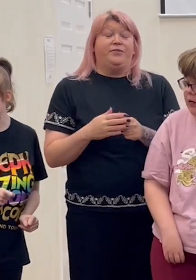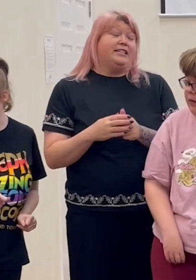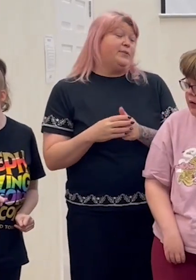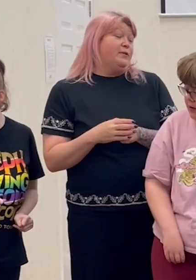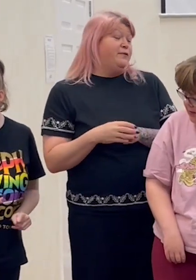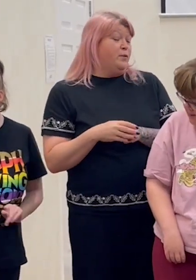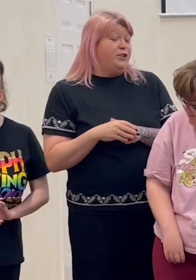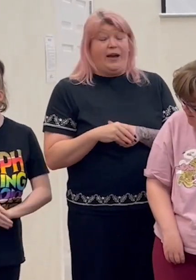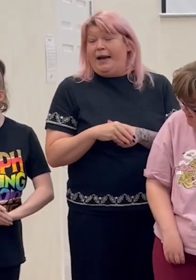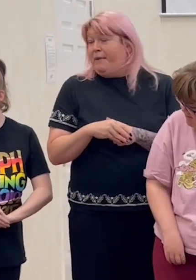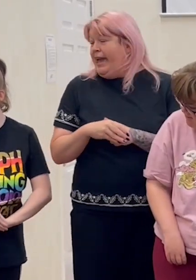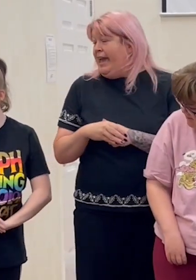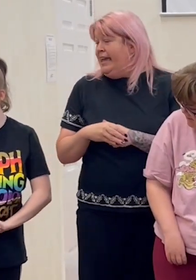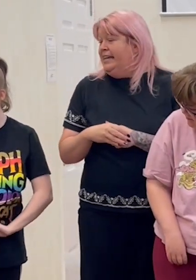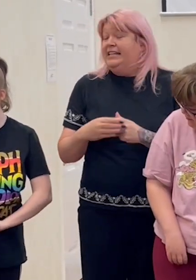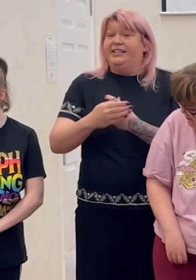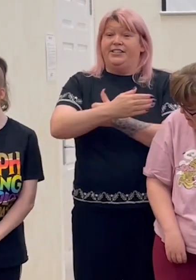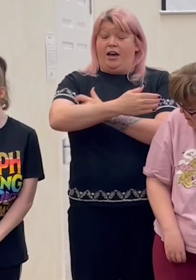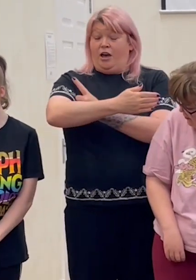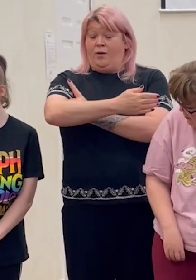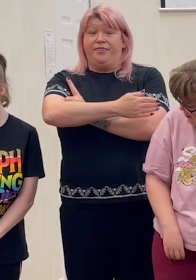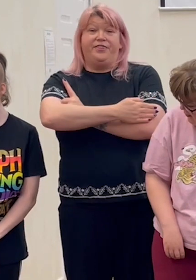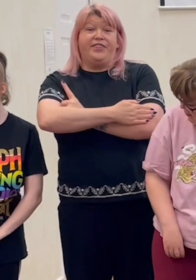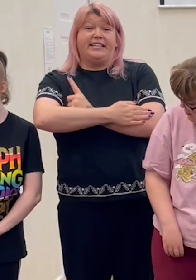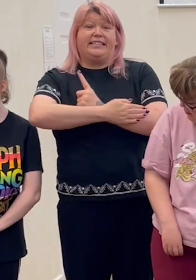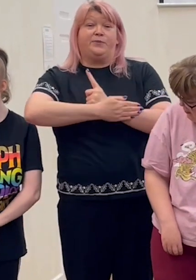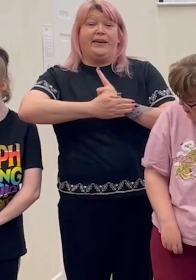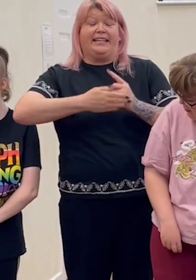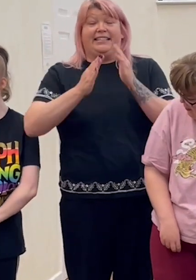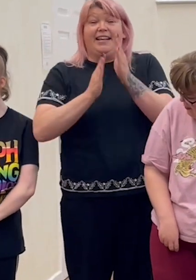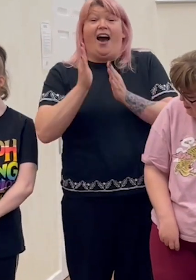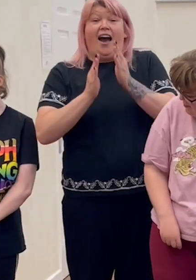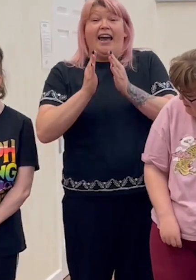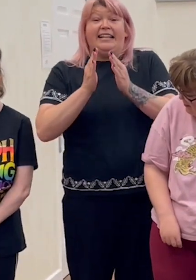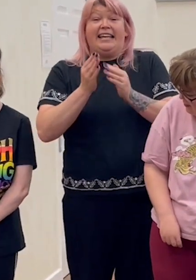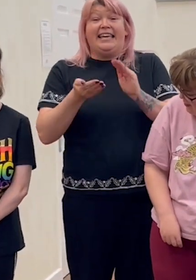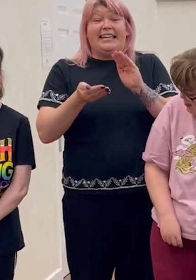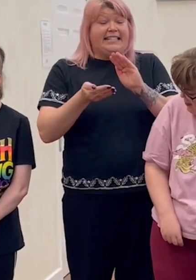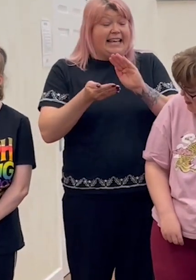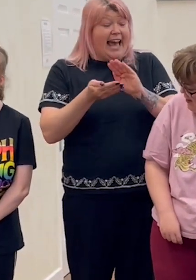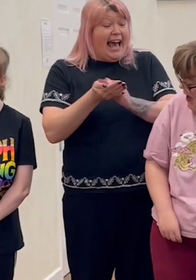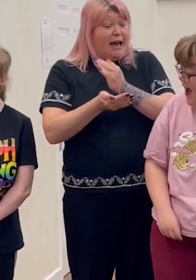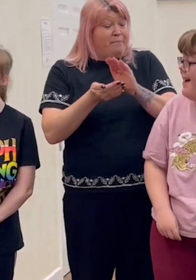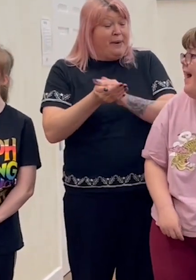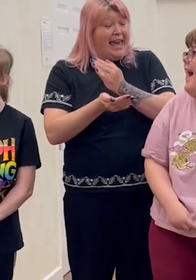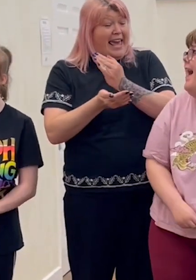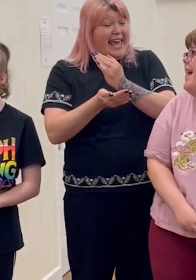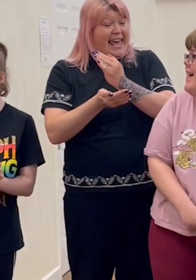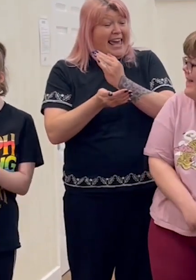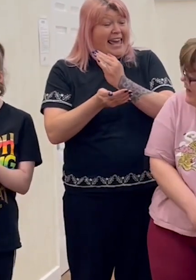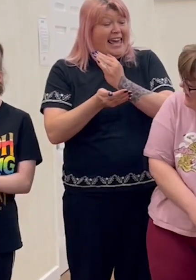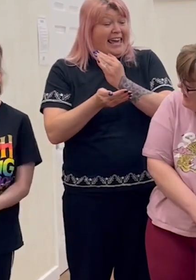So this week we thought we’d do 'Happy’! So, this week’s sign is: Happy!